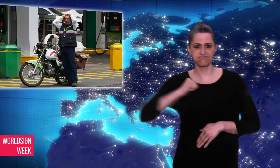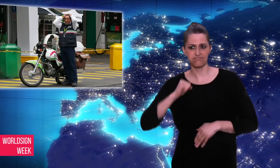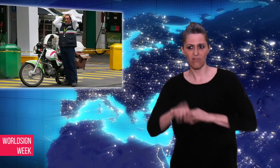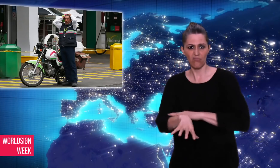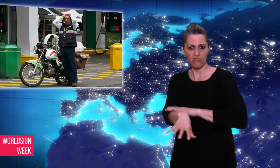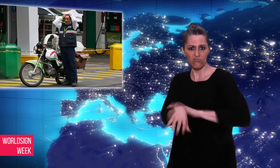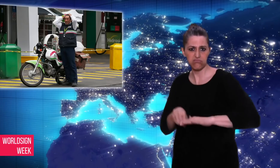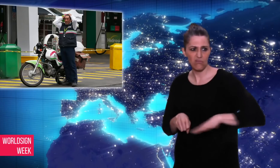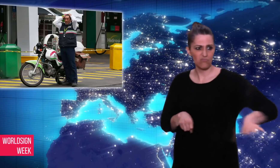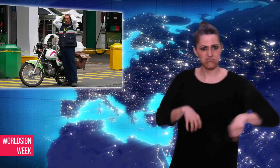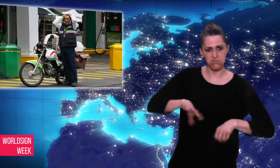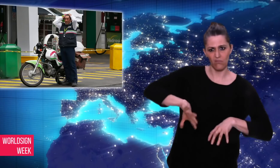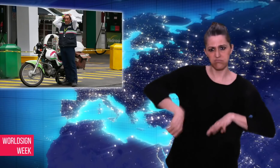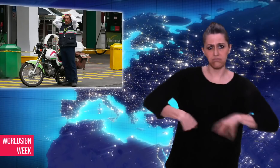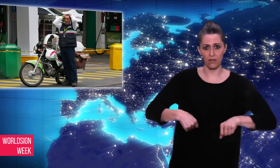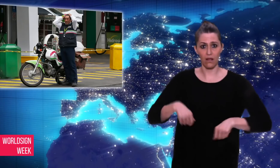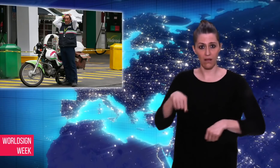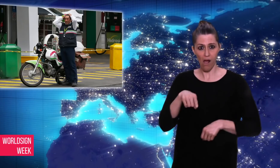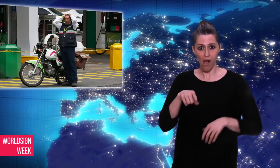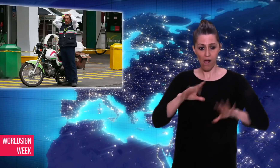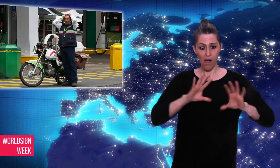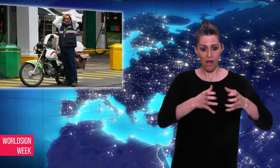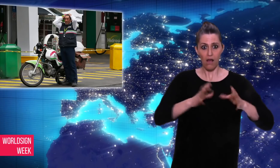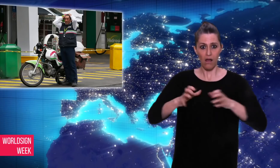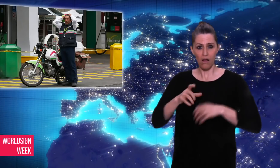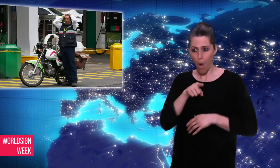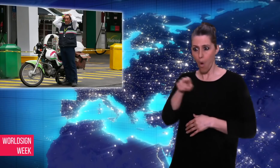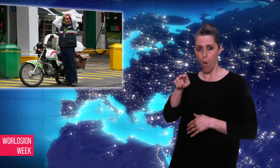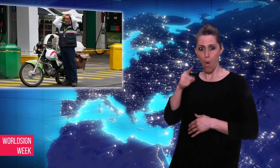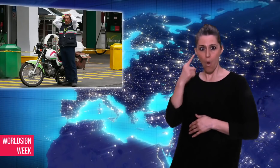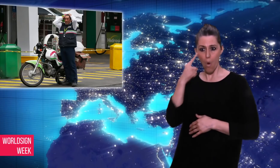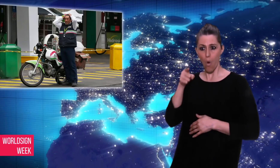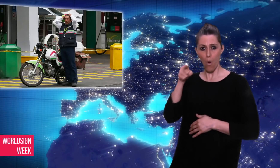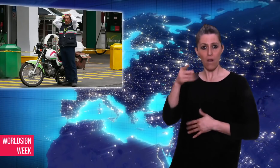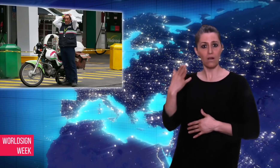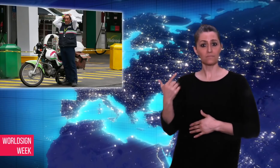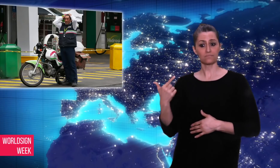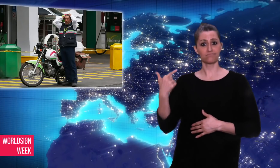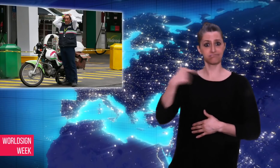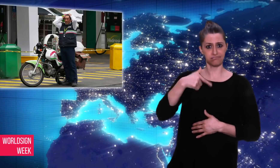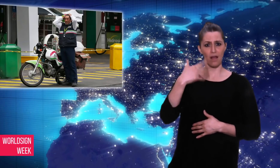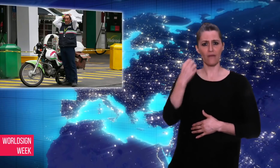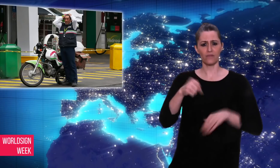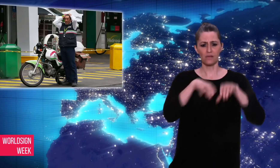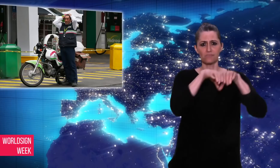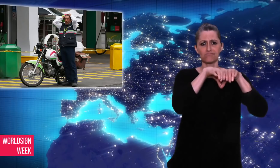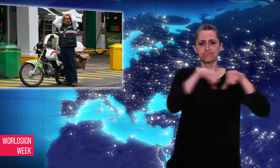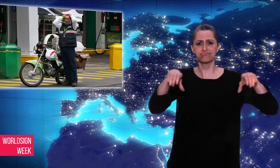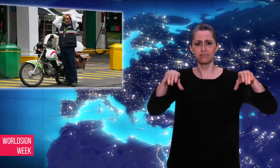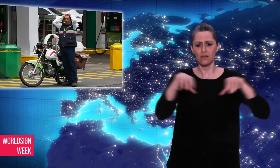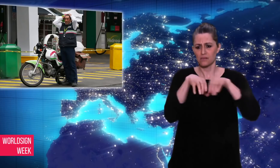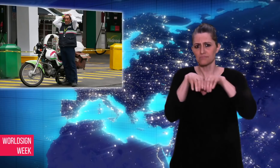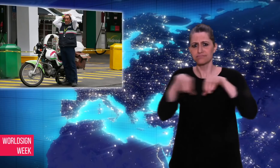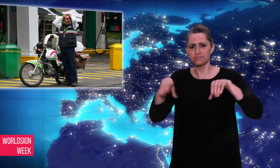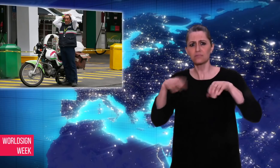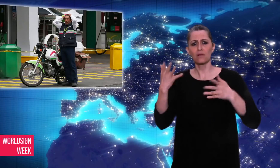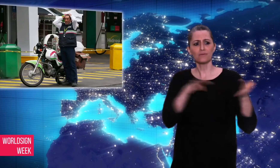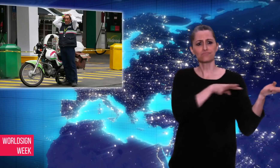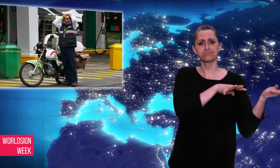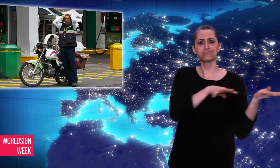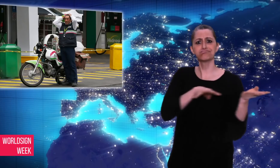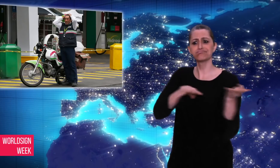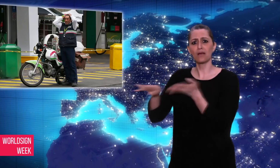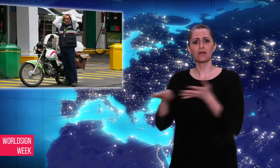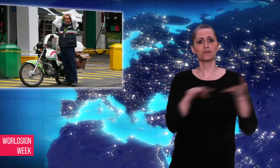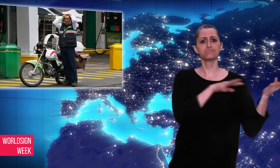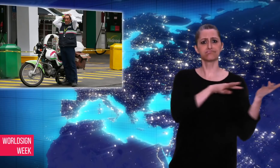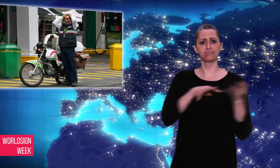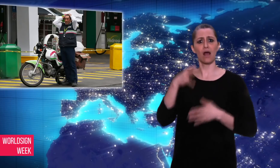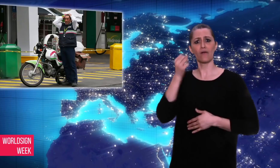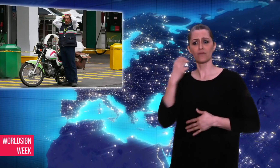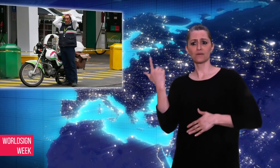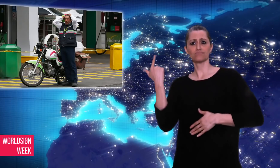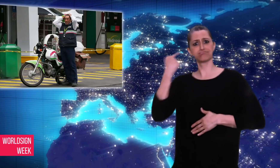who targeted thousands of miles of pipeline running from